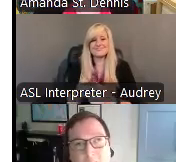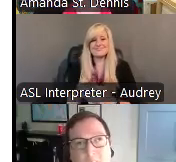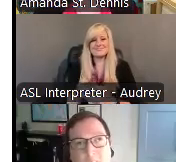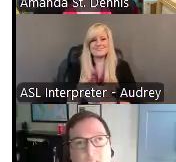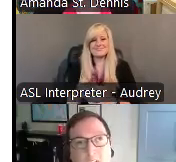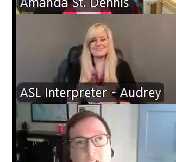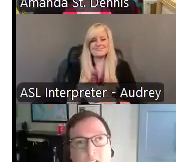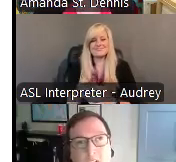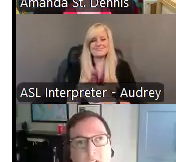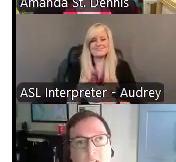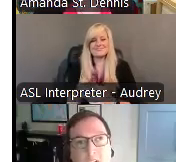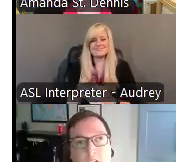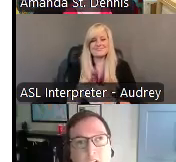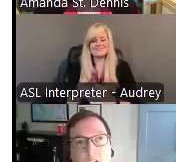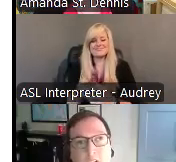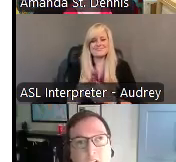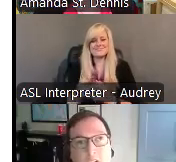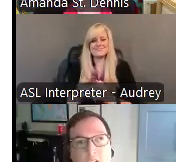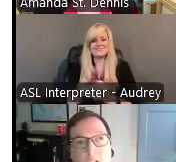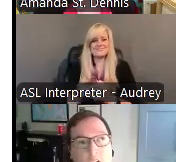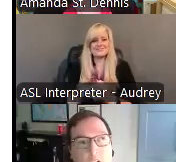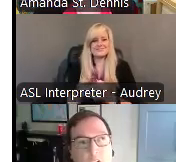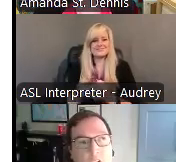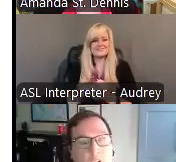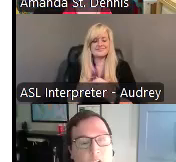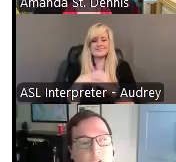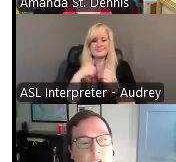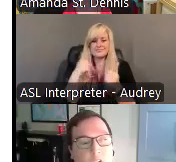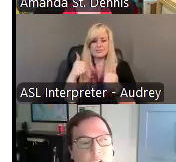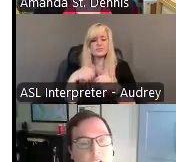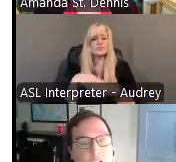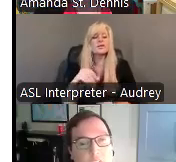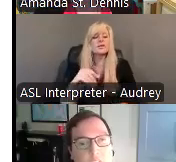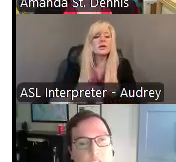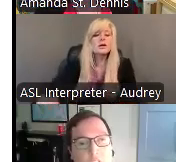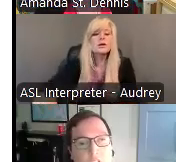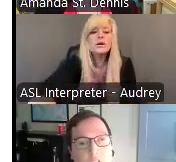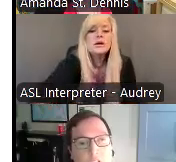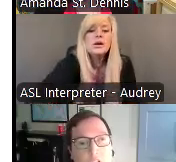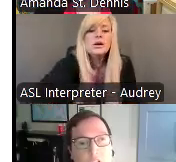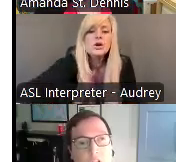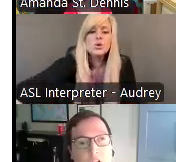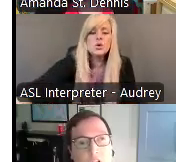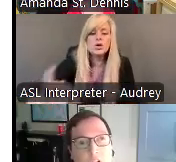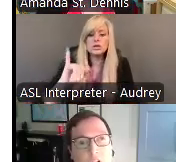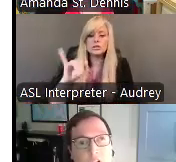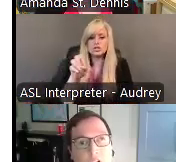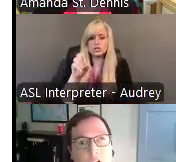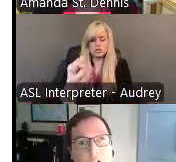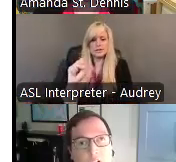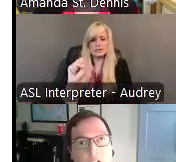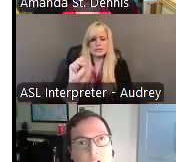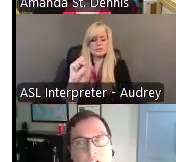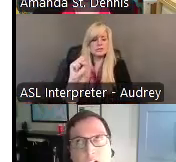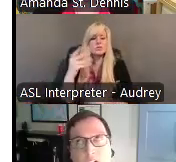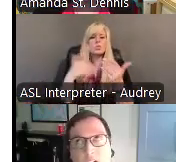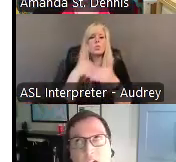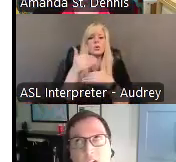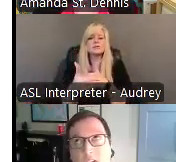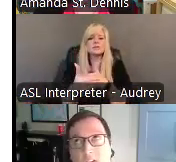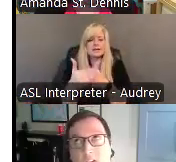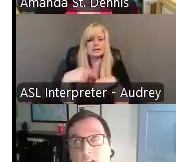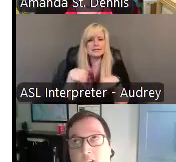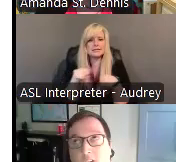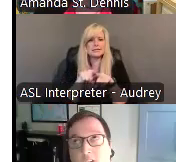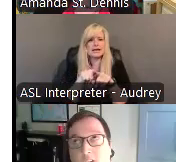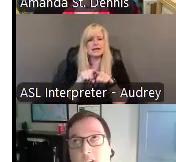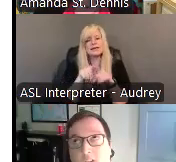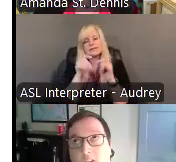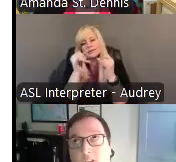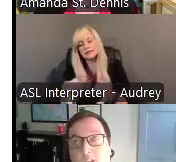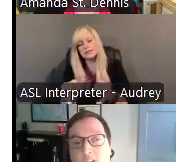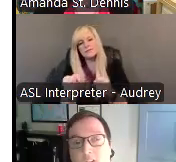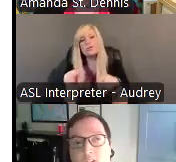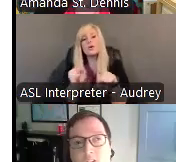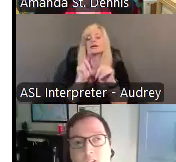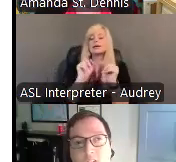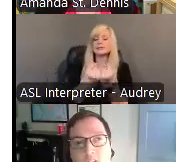Amanda St. Dennis: Jess what about you, what’s next as individuals and as a team.